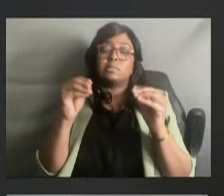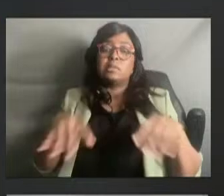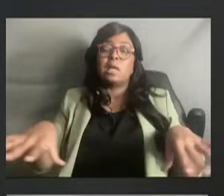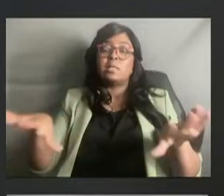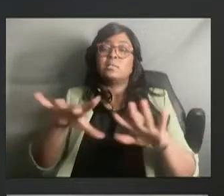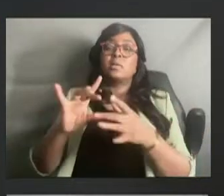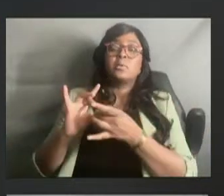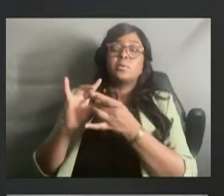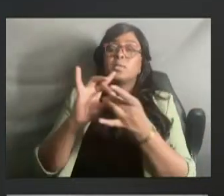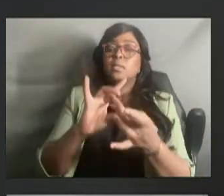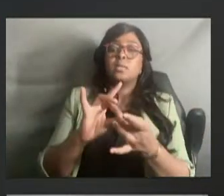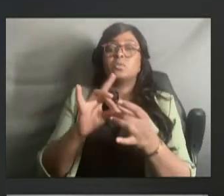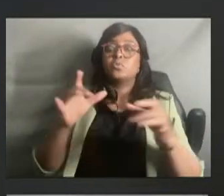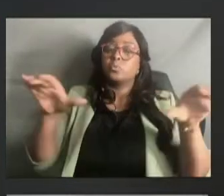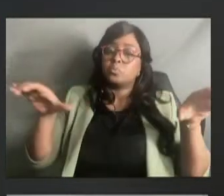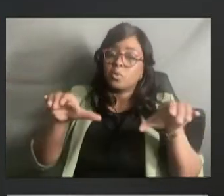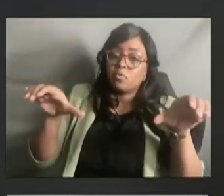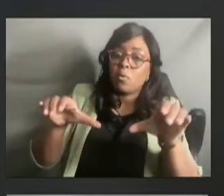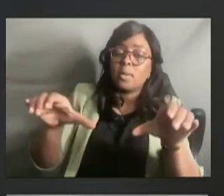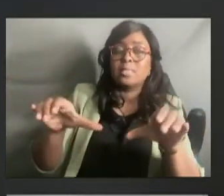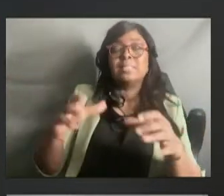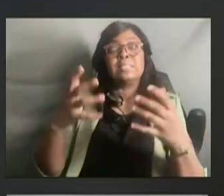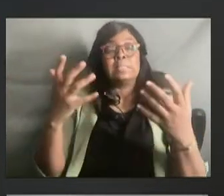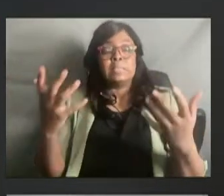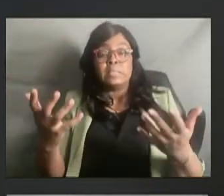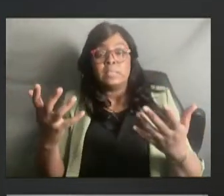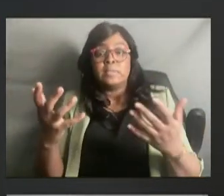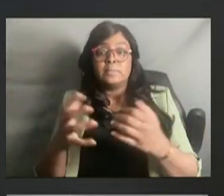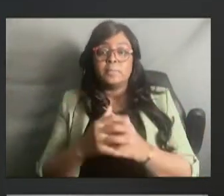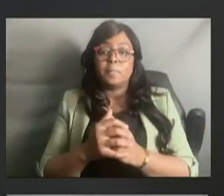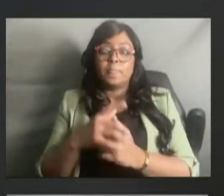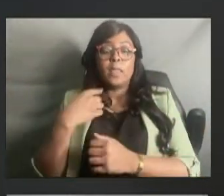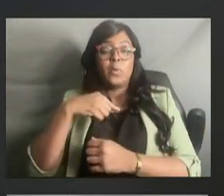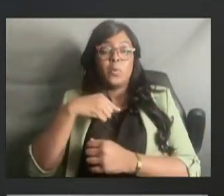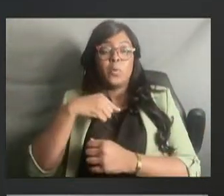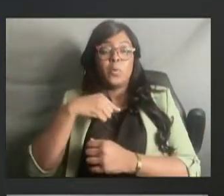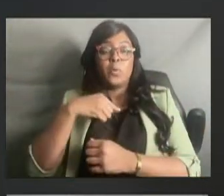unfortunate part of our